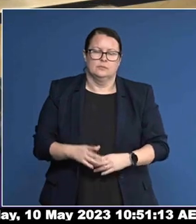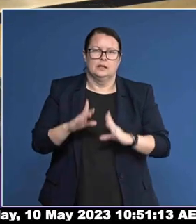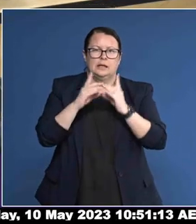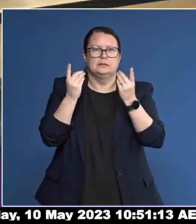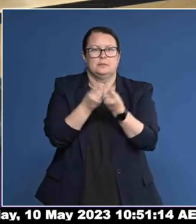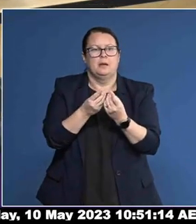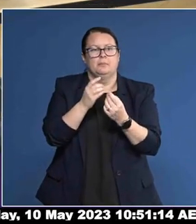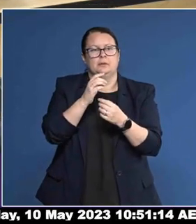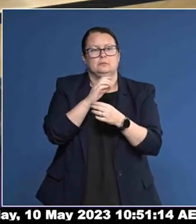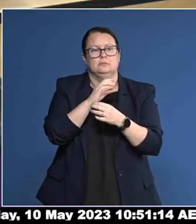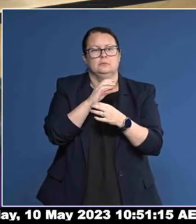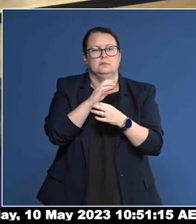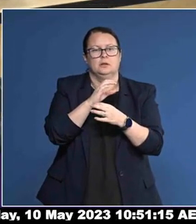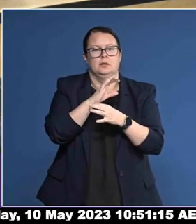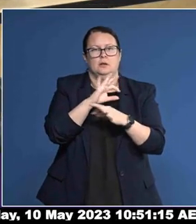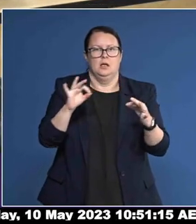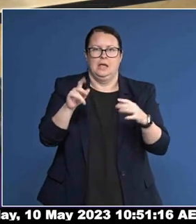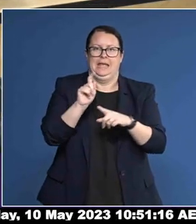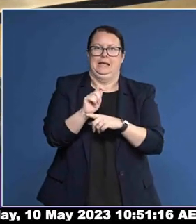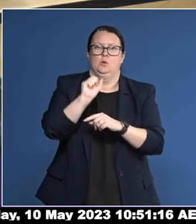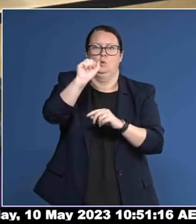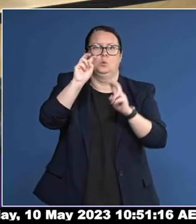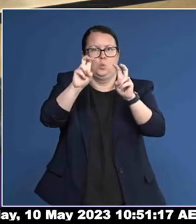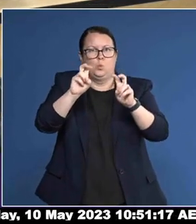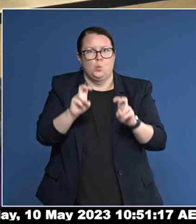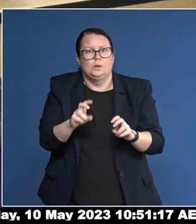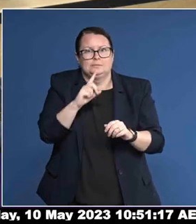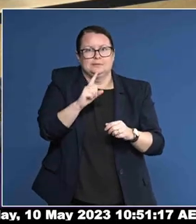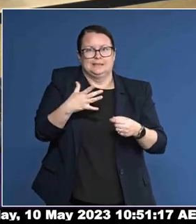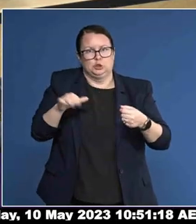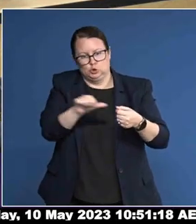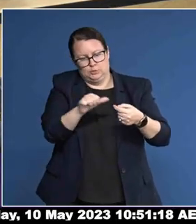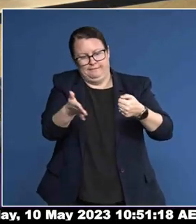that audit that there were clear issues of neglect; correct?